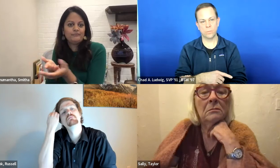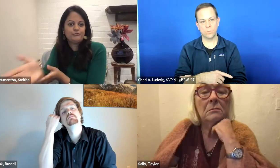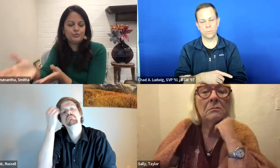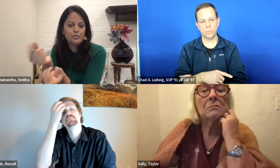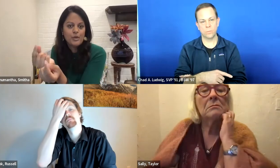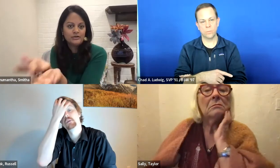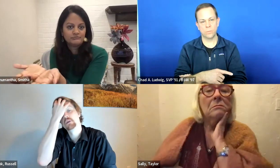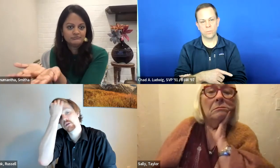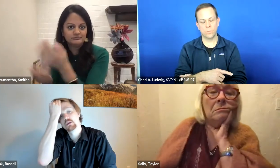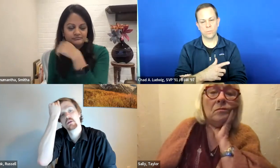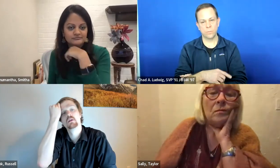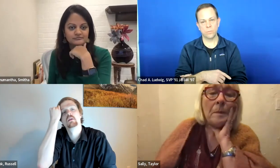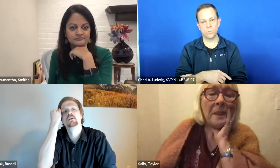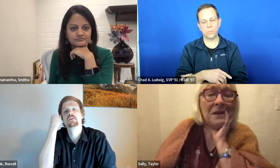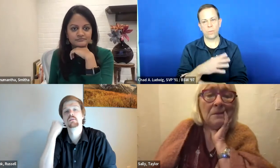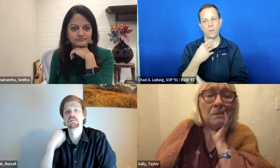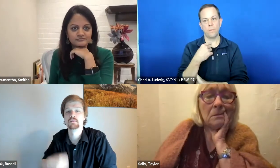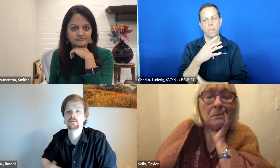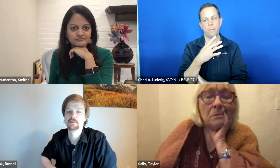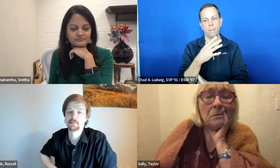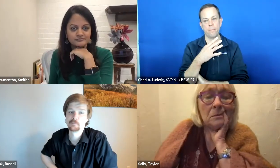could be done to help them through their journey?